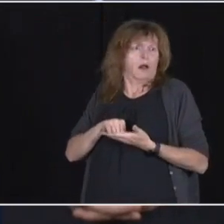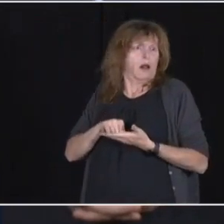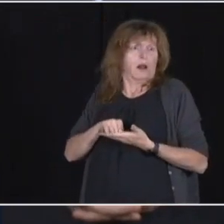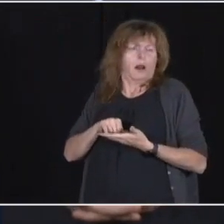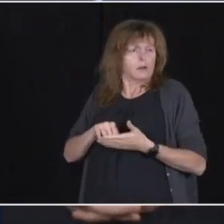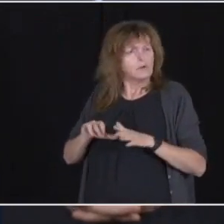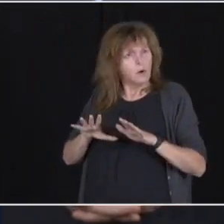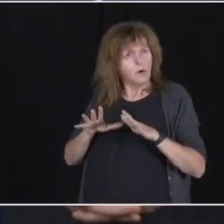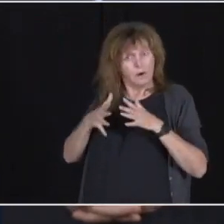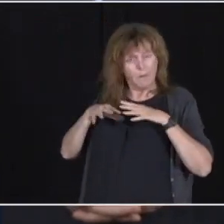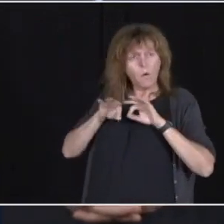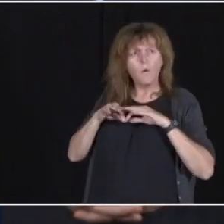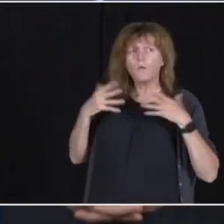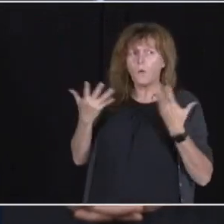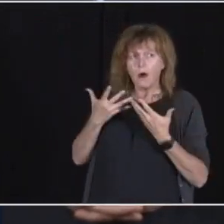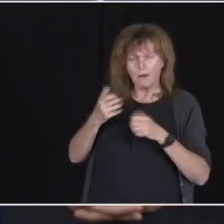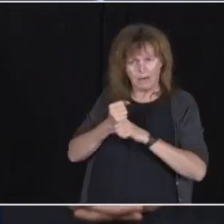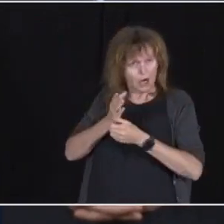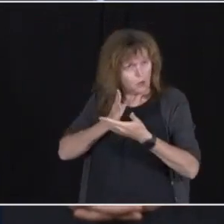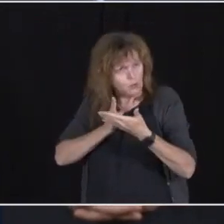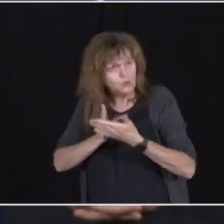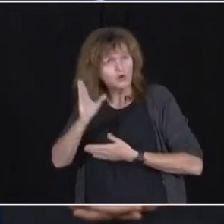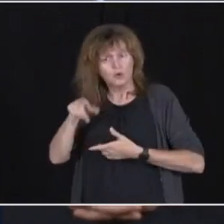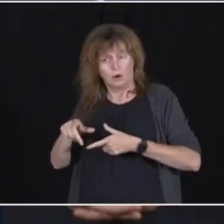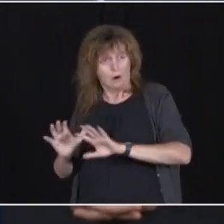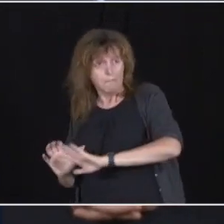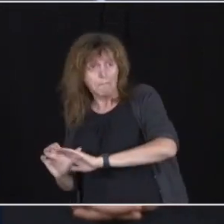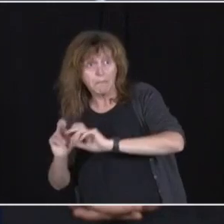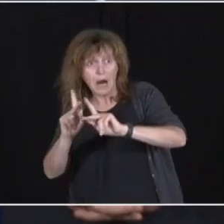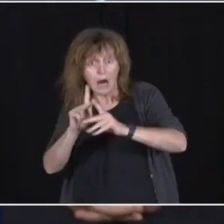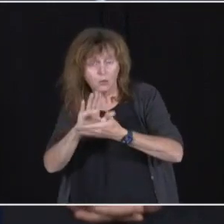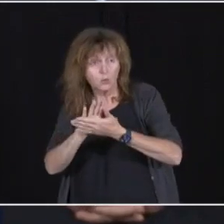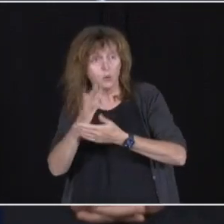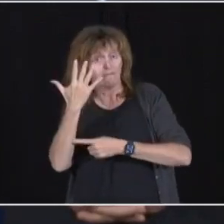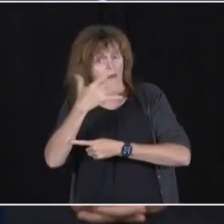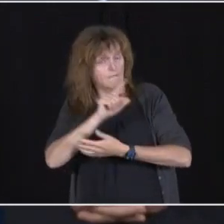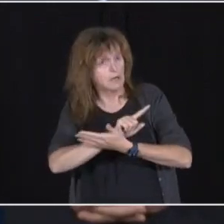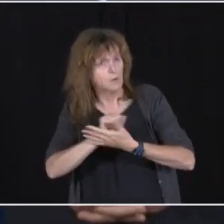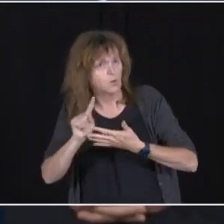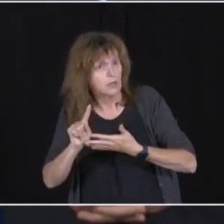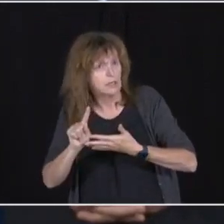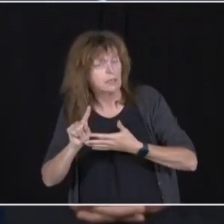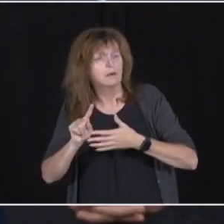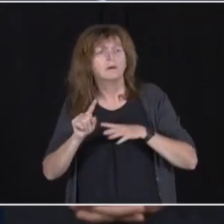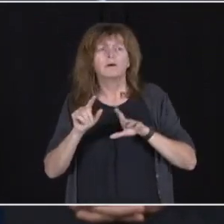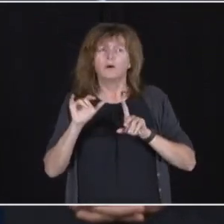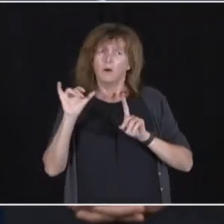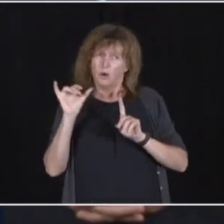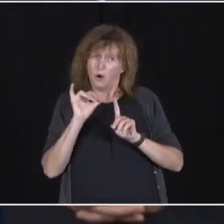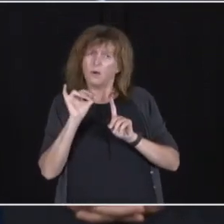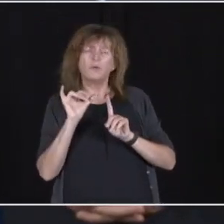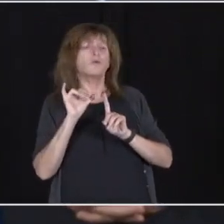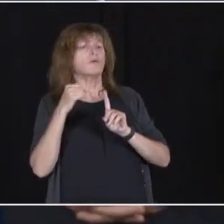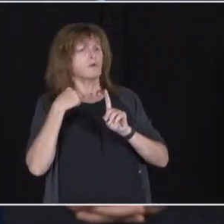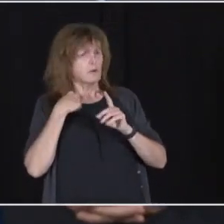And nothing is more important, especially with elementary kids. High school kids, they are old enough, they can take care of themselves that parents are not